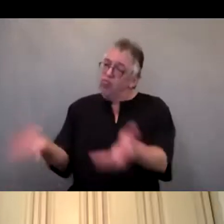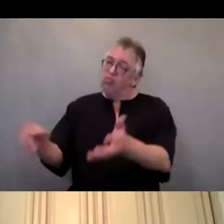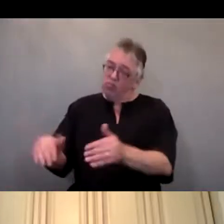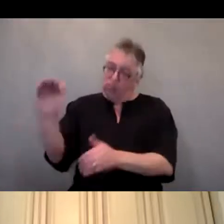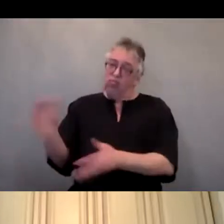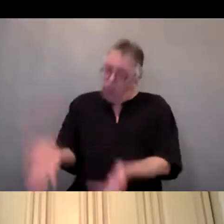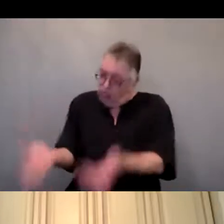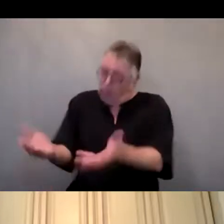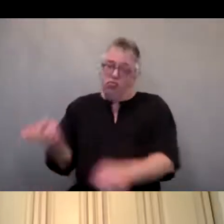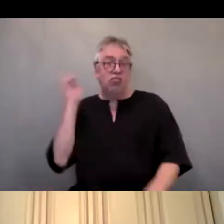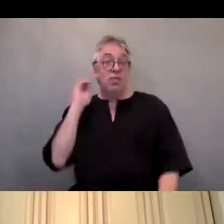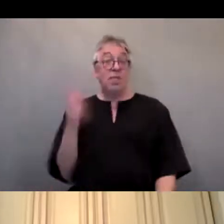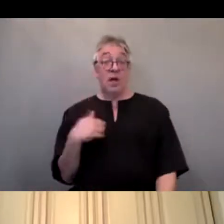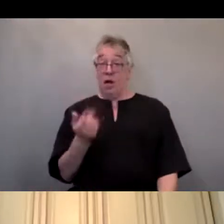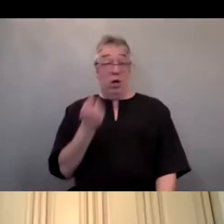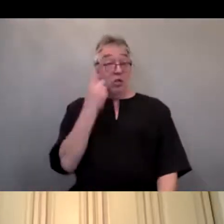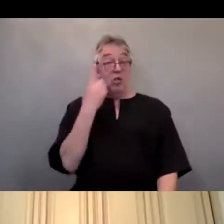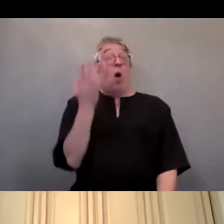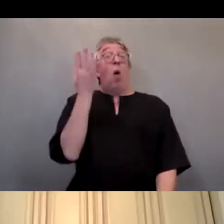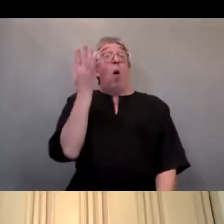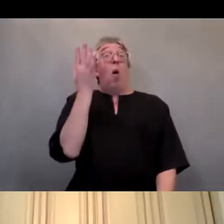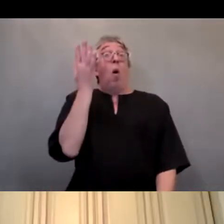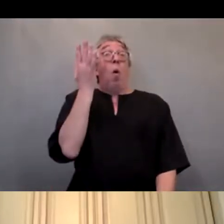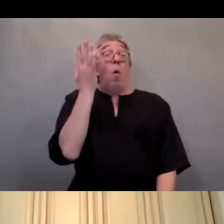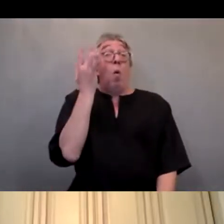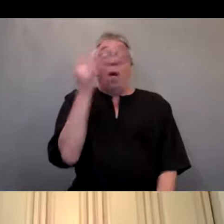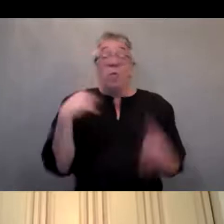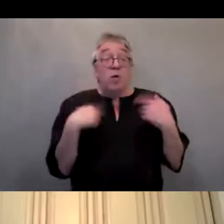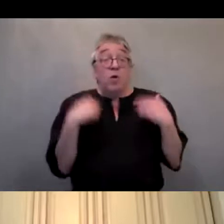to encourage people to get cochlear implants. We need